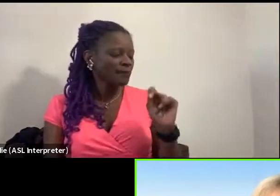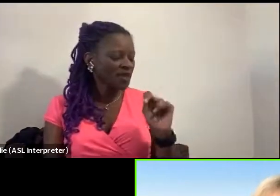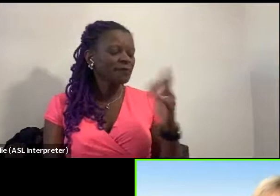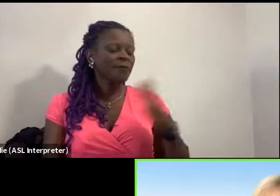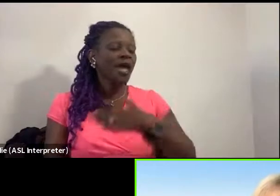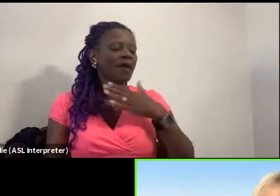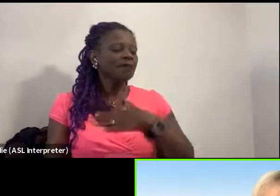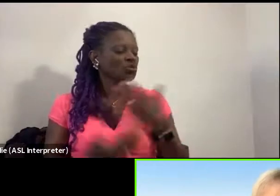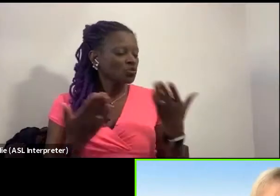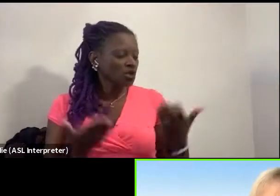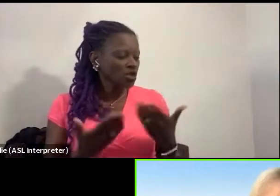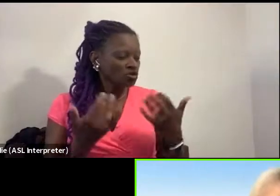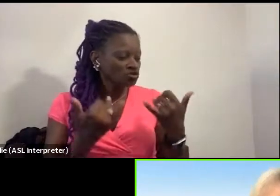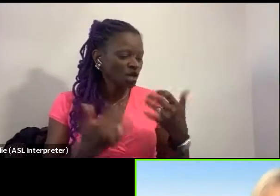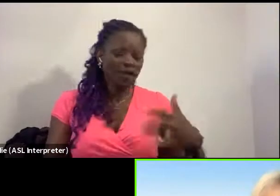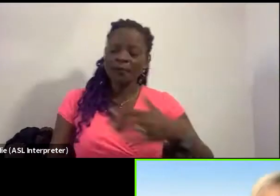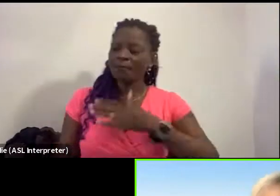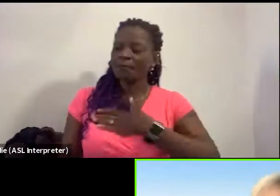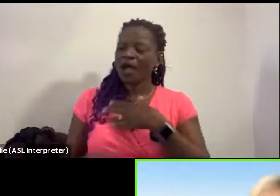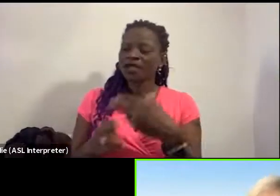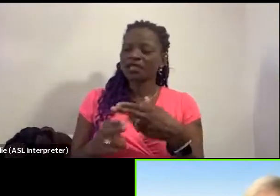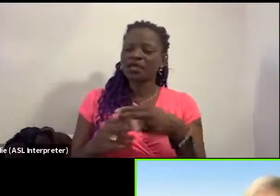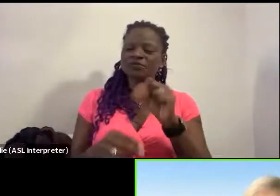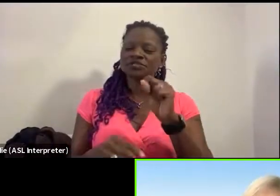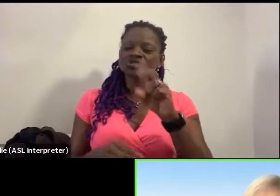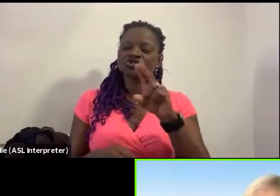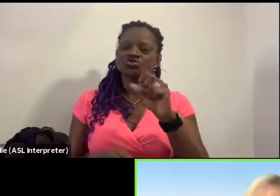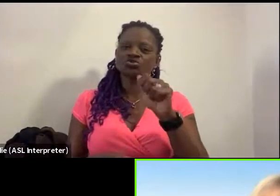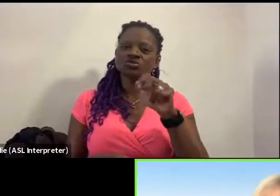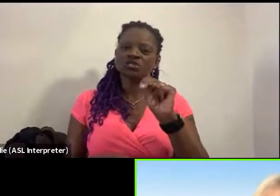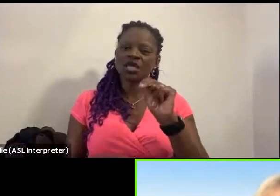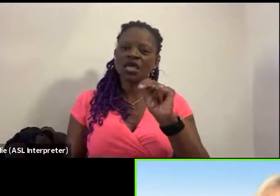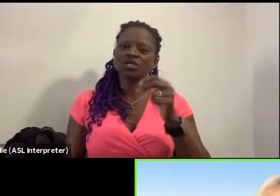I am Supervisor Susan Gorin, representing the 1st District, the Sonoma Valley,